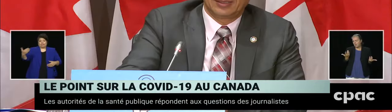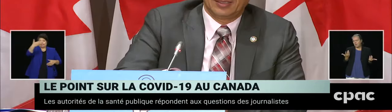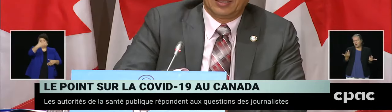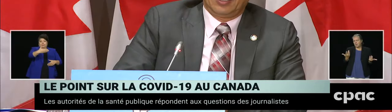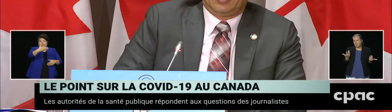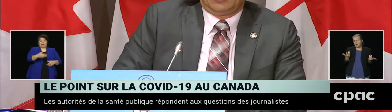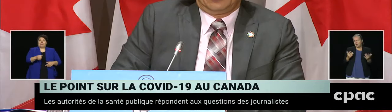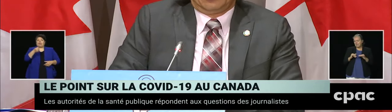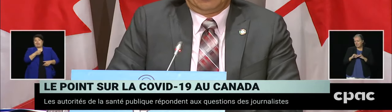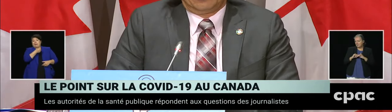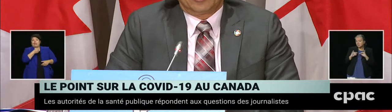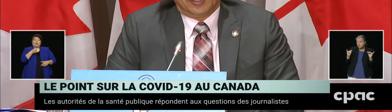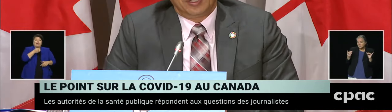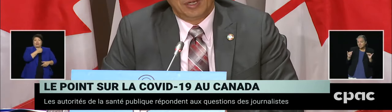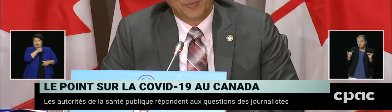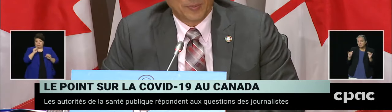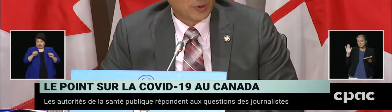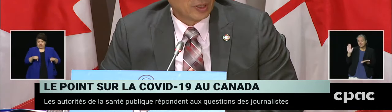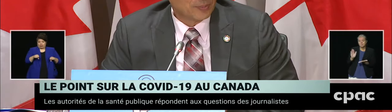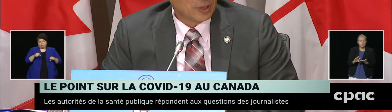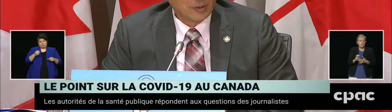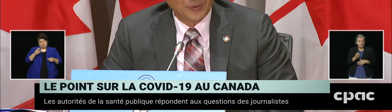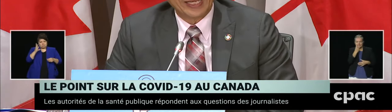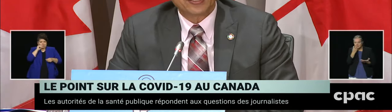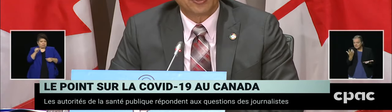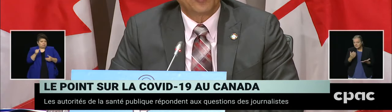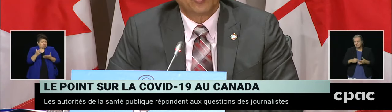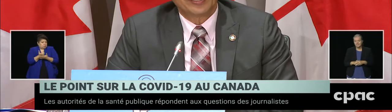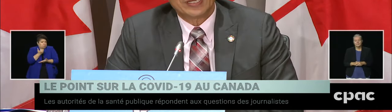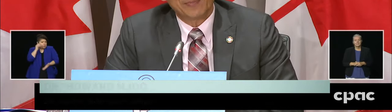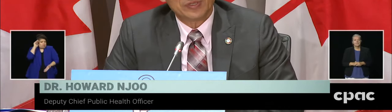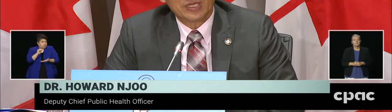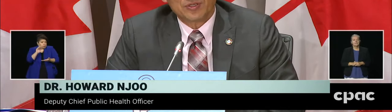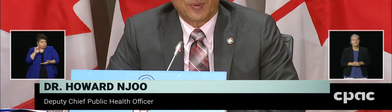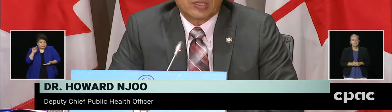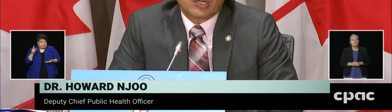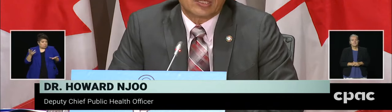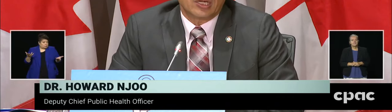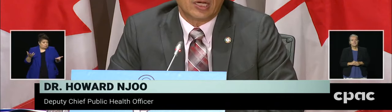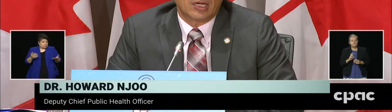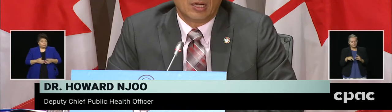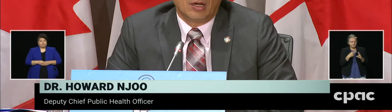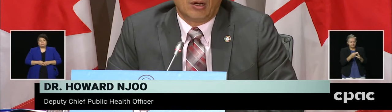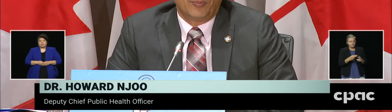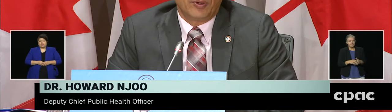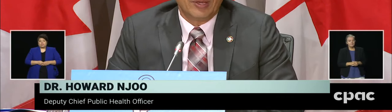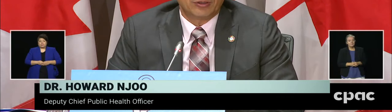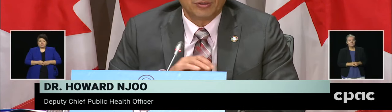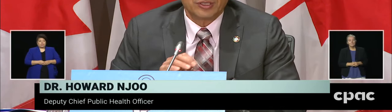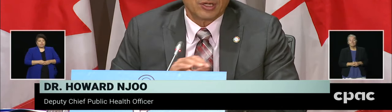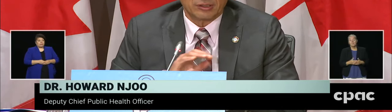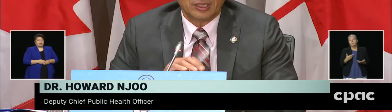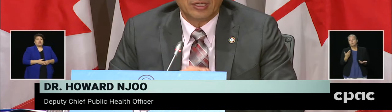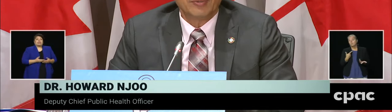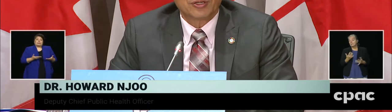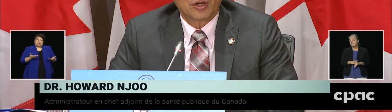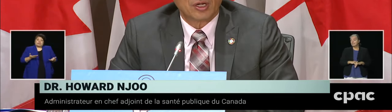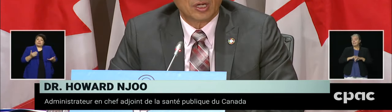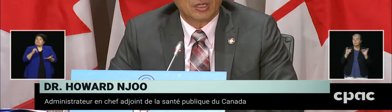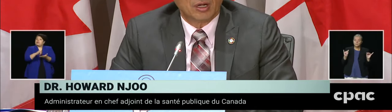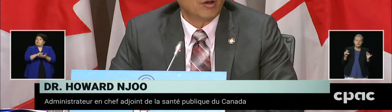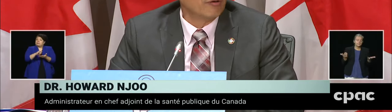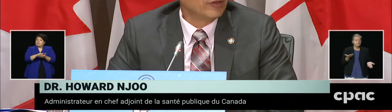WHY WOULD IT BE IMPOSSIBLE TO